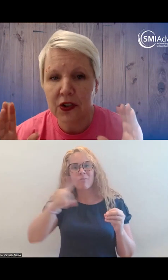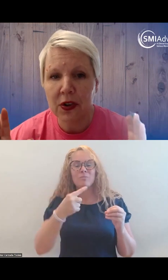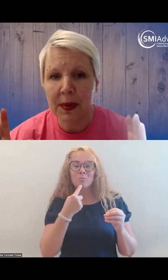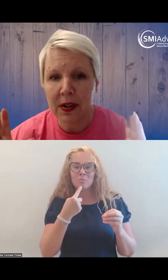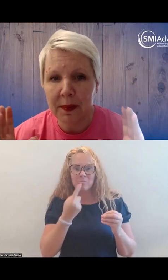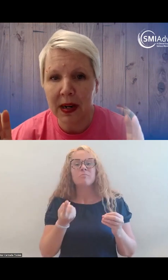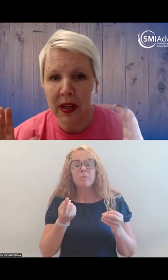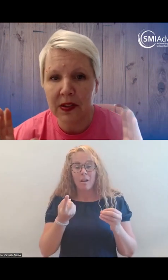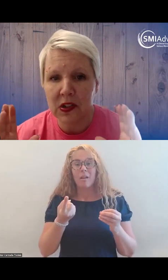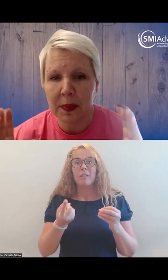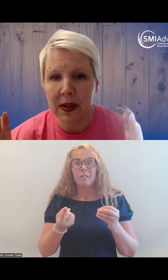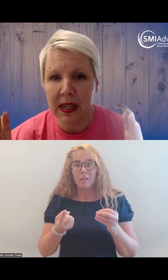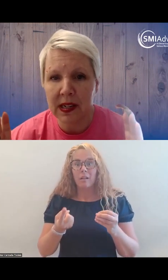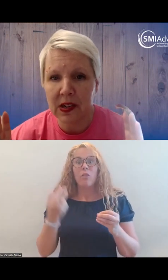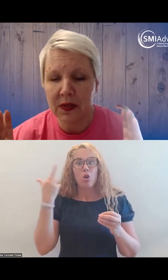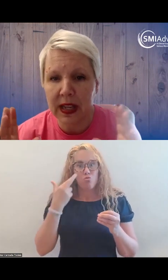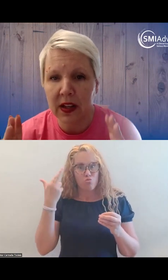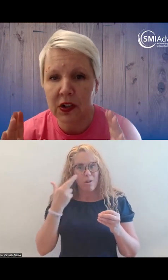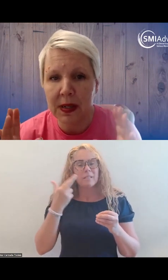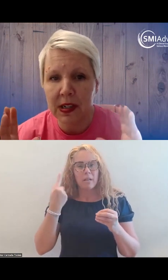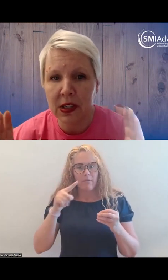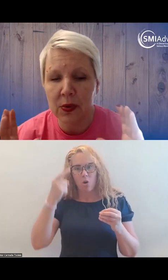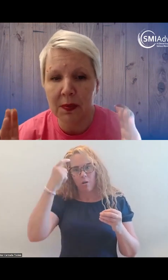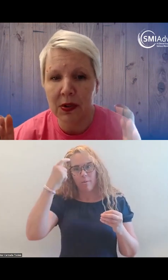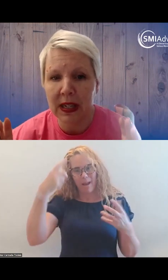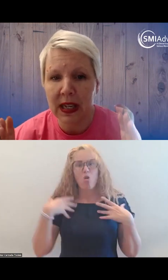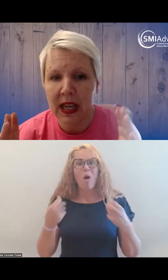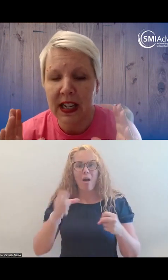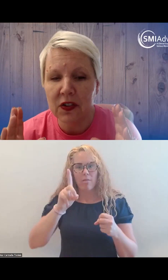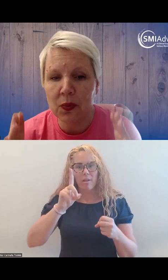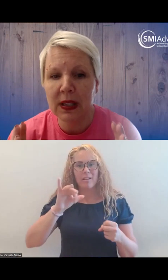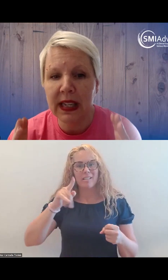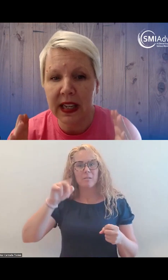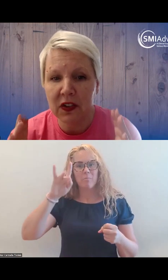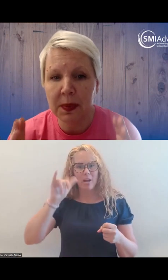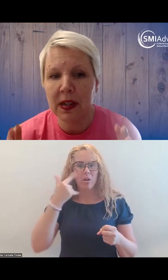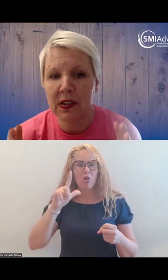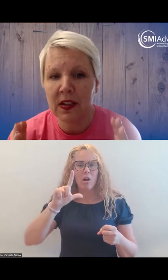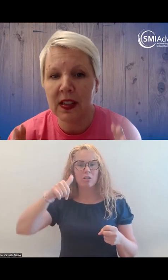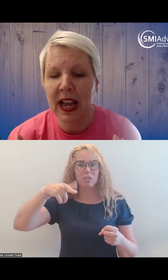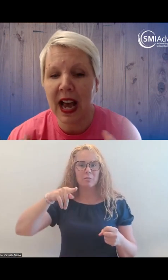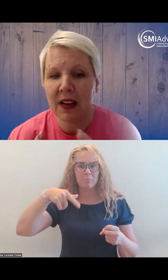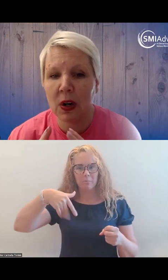CONTRIBUTOR FOR THE DISPARITIES IS REALLY EXPERIENCES THEY HAVE